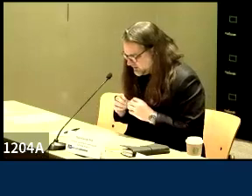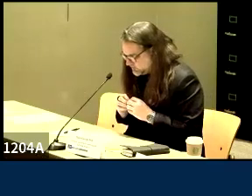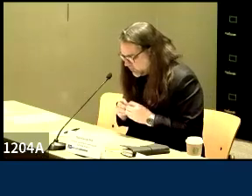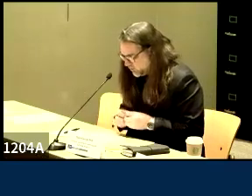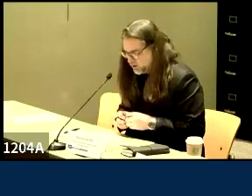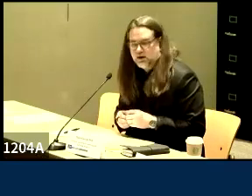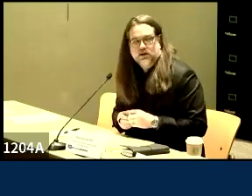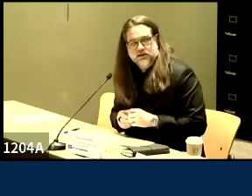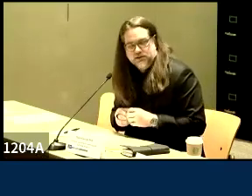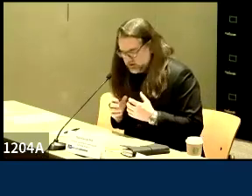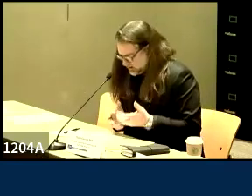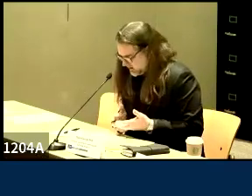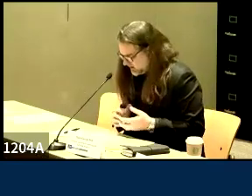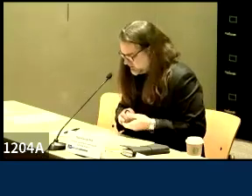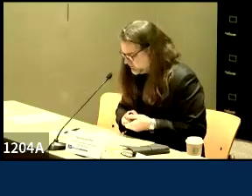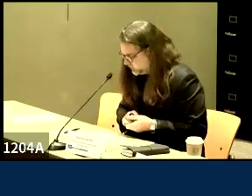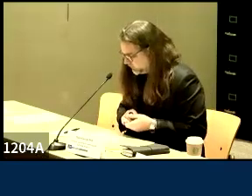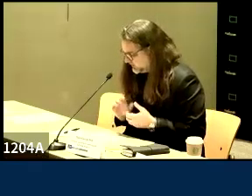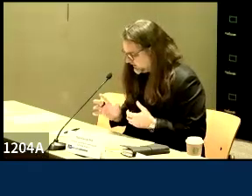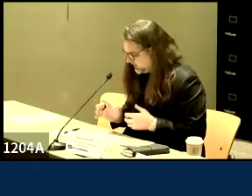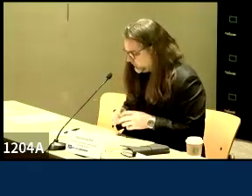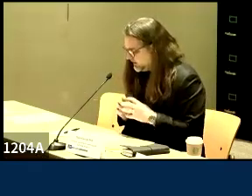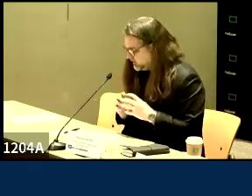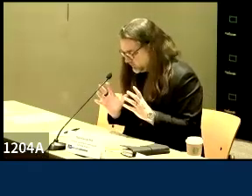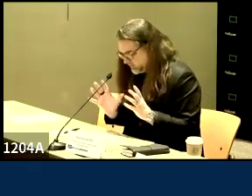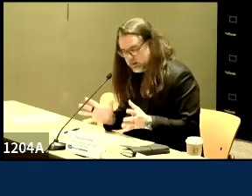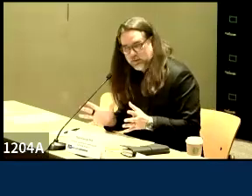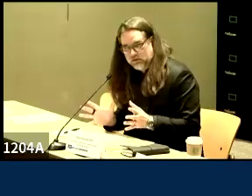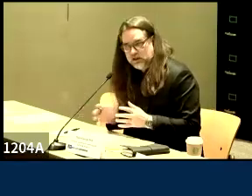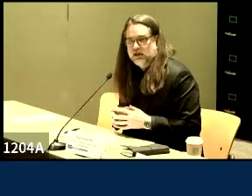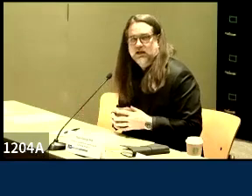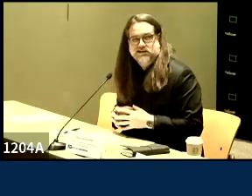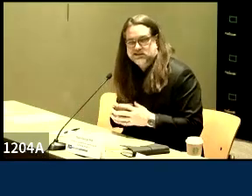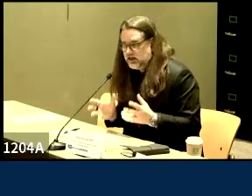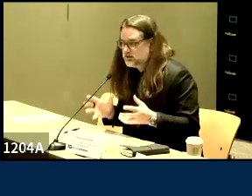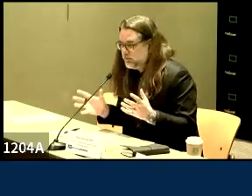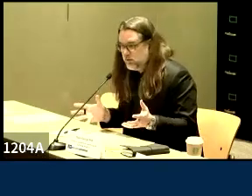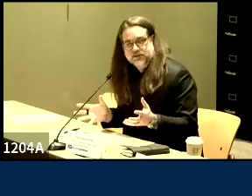CFA needs more than just cutting-edge tools and technology, we need good people and sustained support.